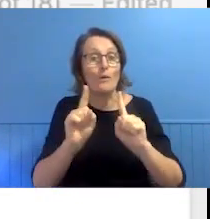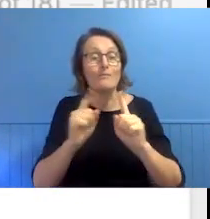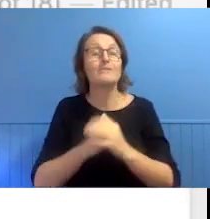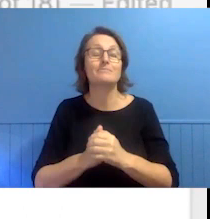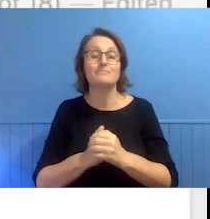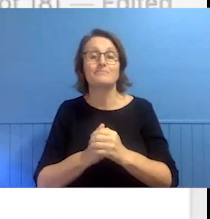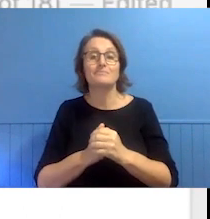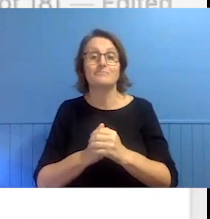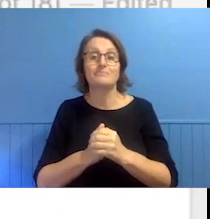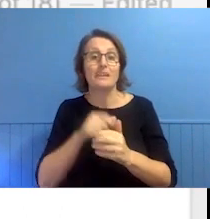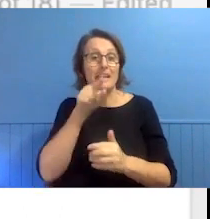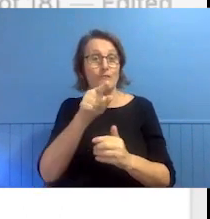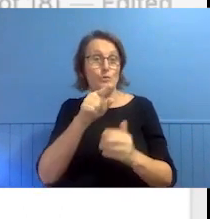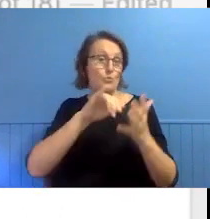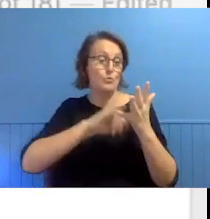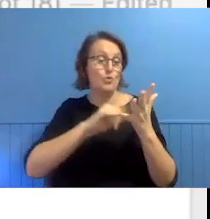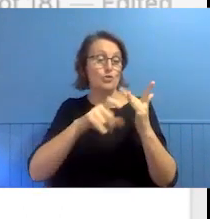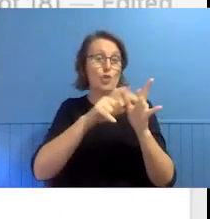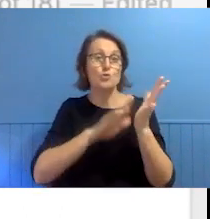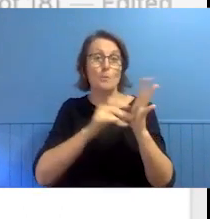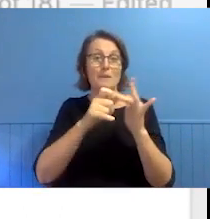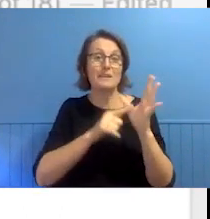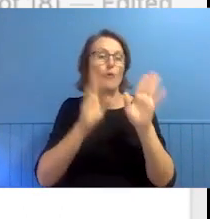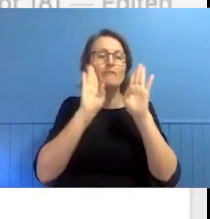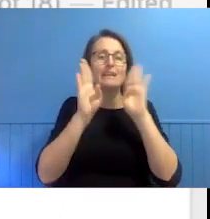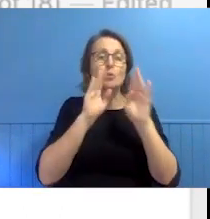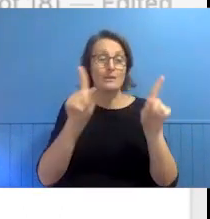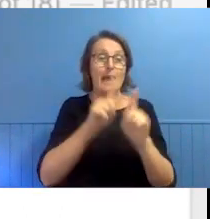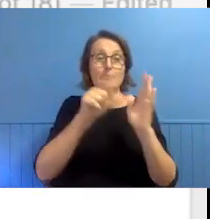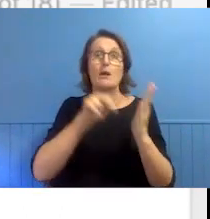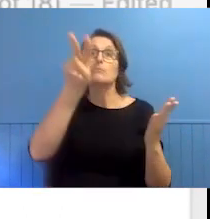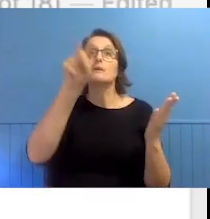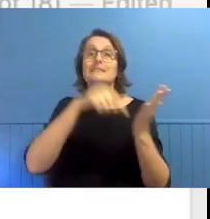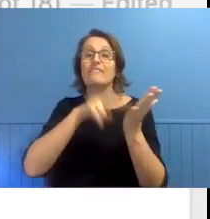TV, we are more likely to go online shopping. There you go. We can be